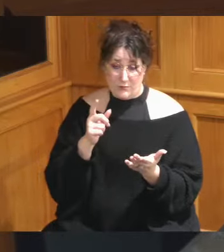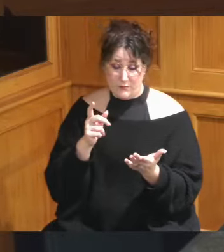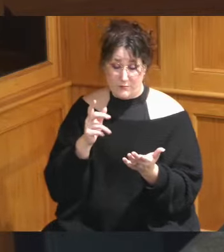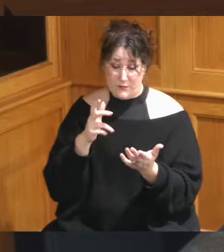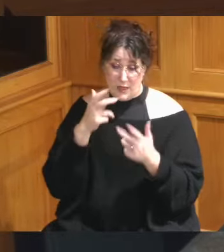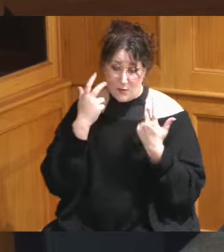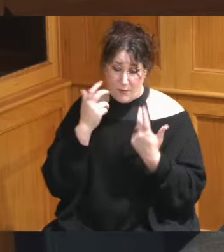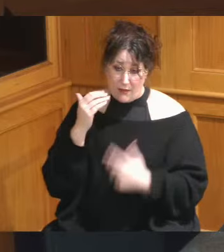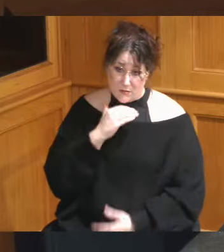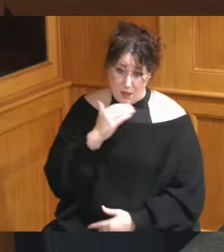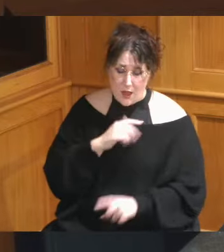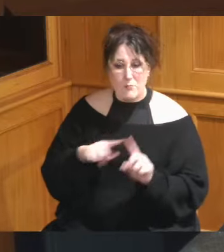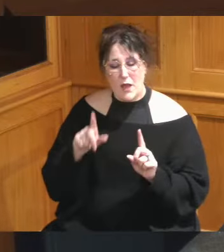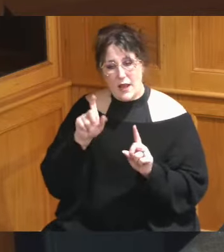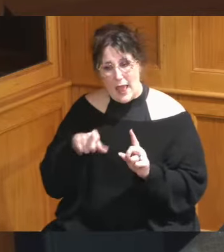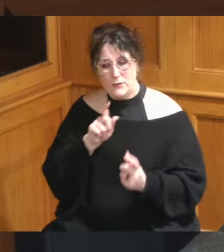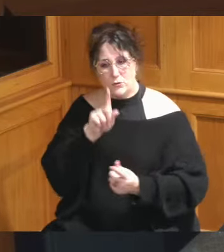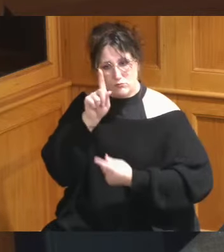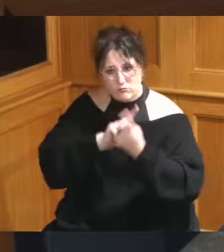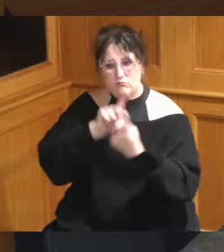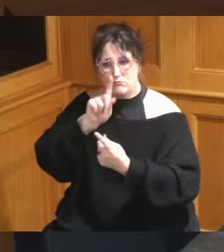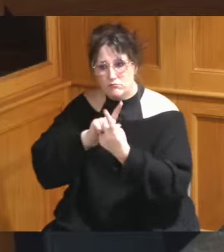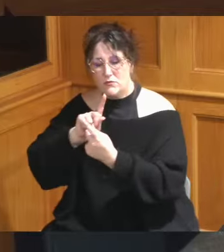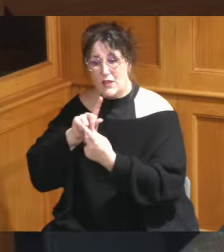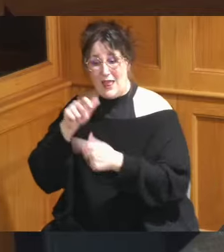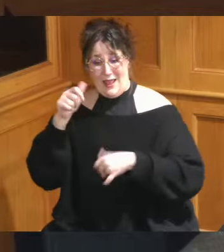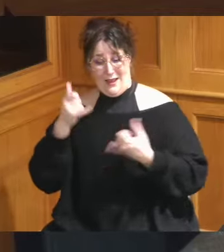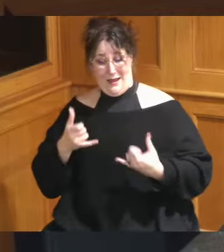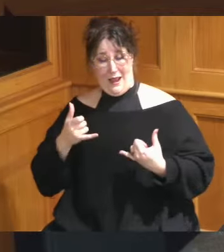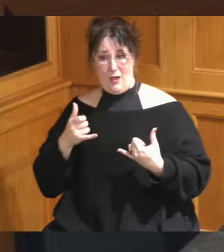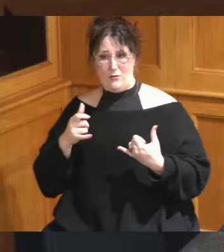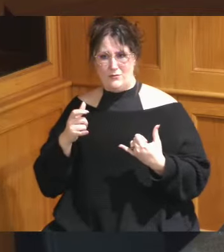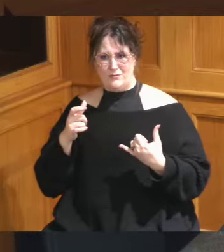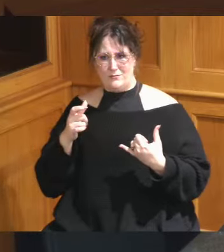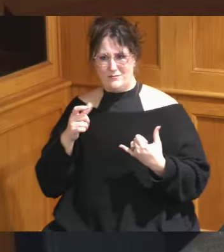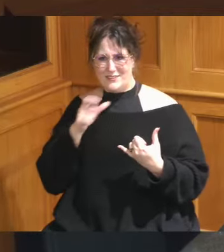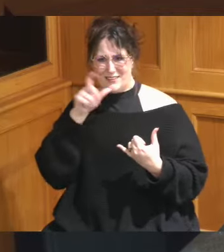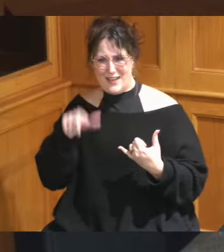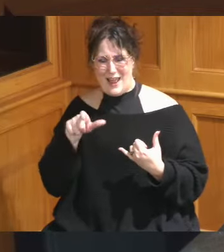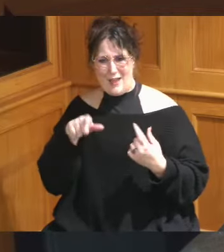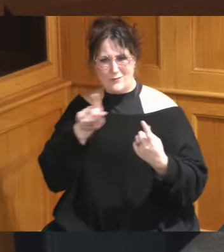but they had to talk to him. This time they didn't have to talk to nobody in the neighborhood. They